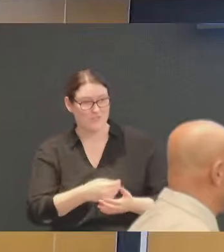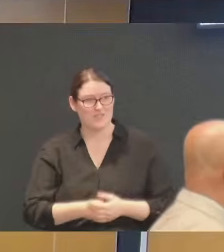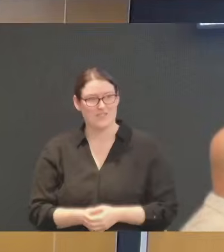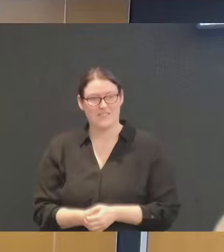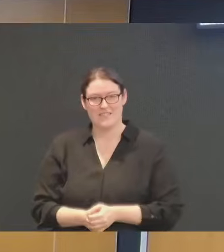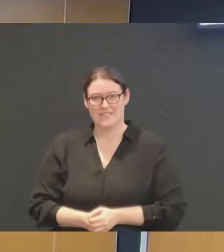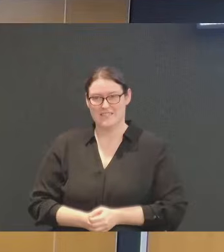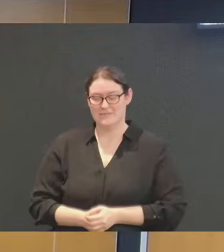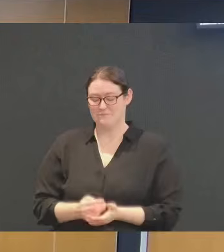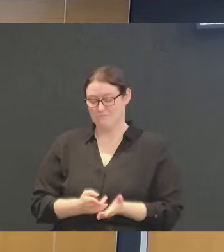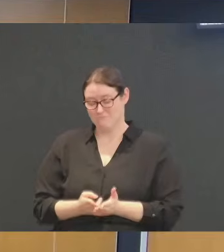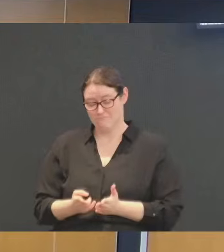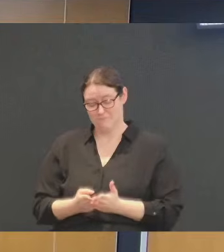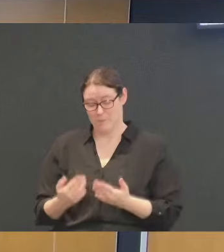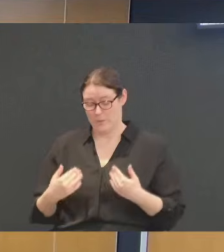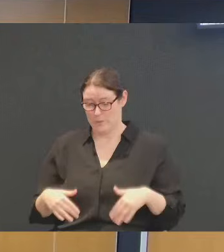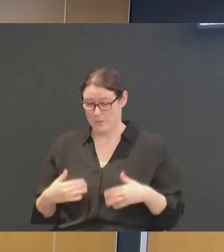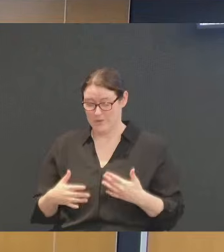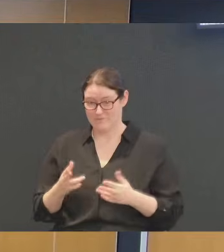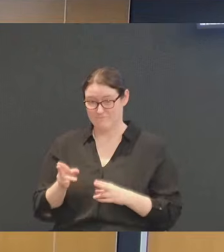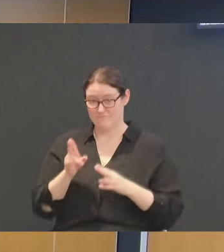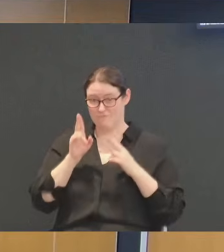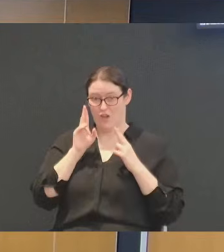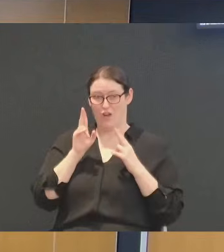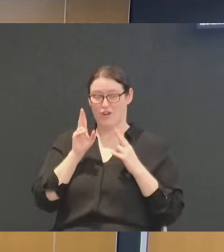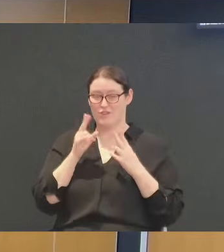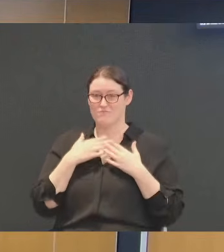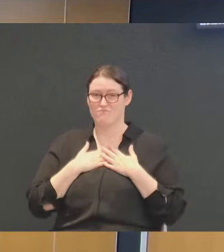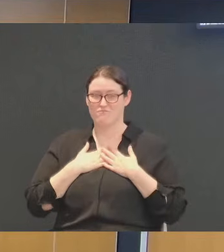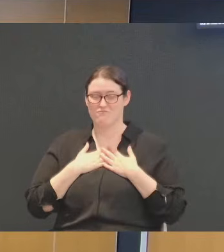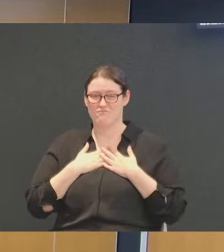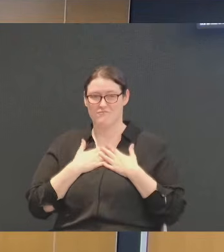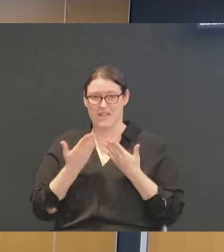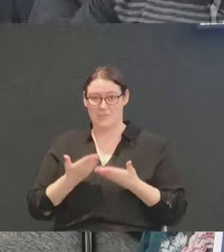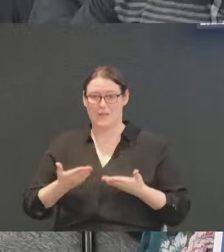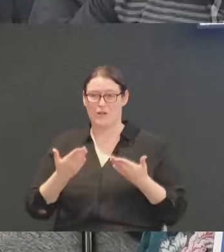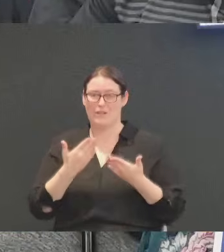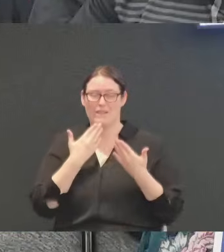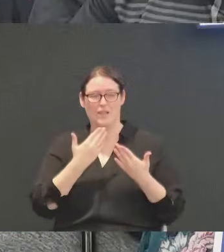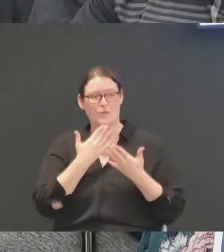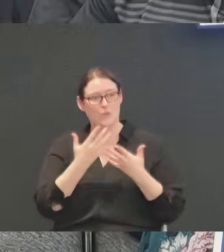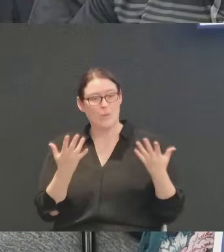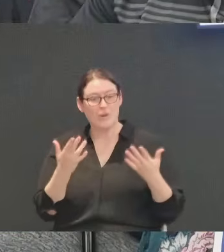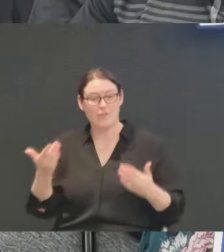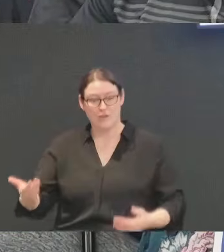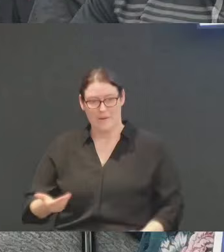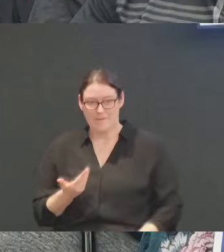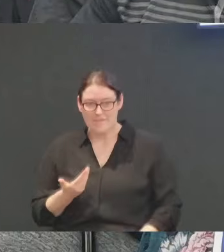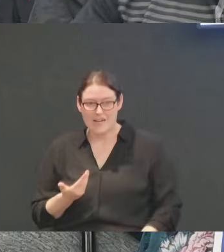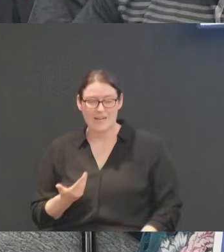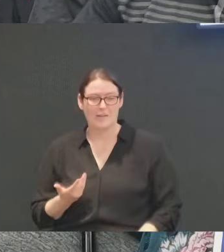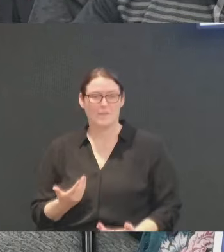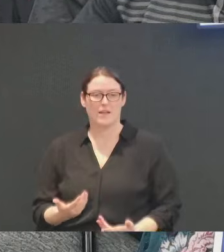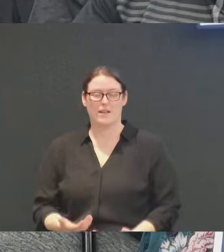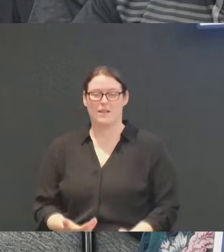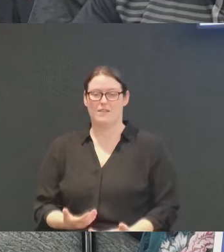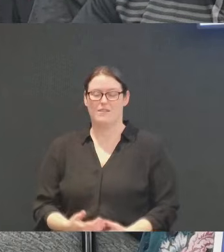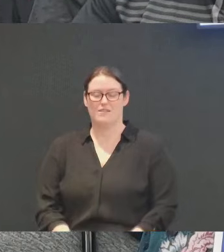know, honestly, this was an honor. This is an honor to be here. Thank you for having me. Um,